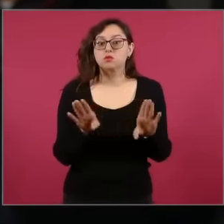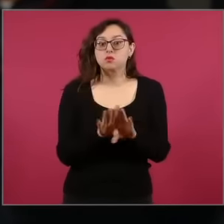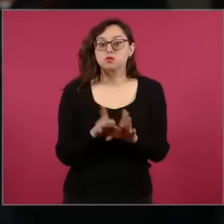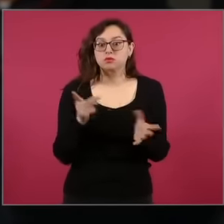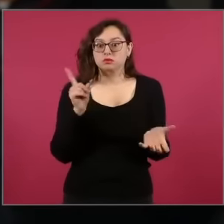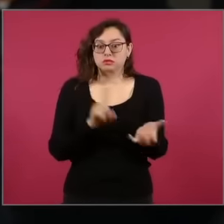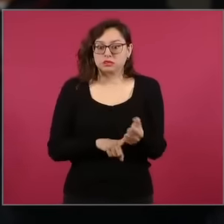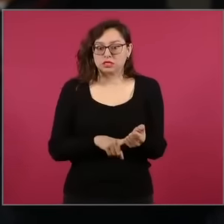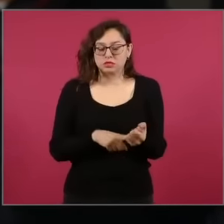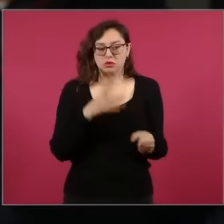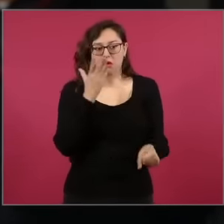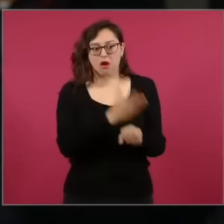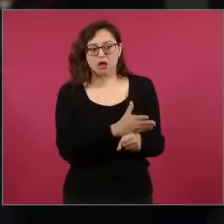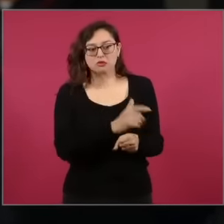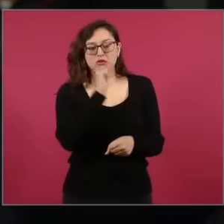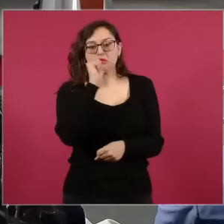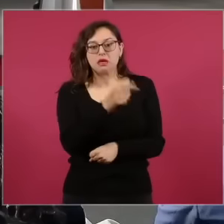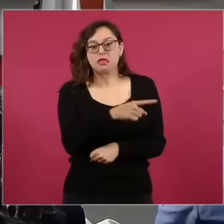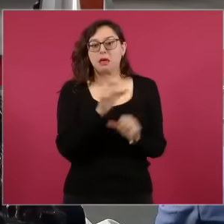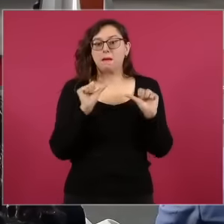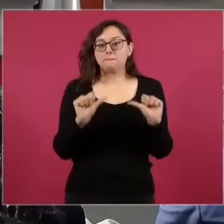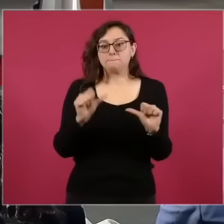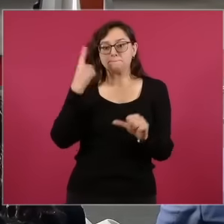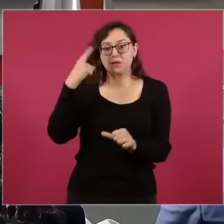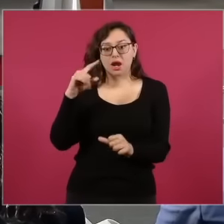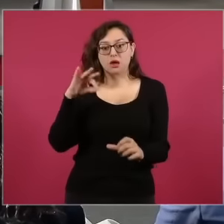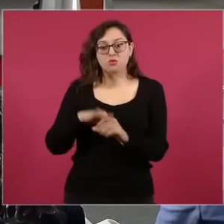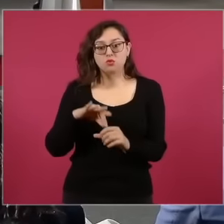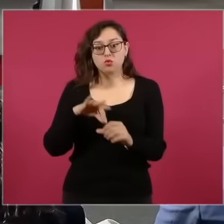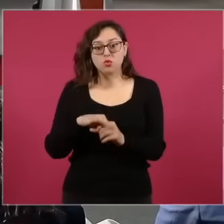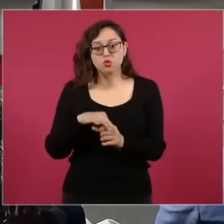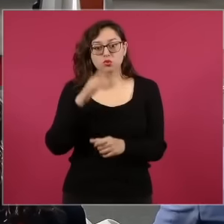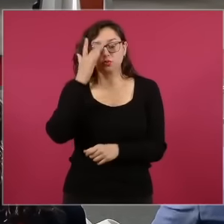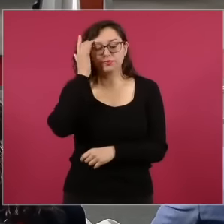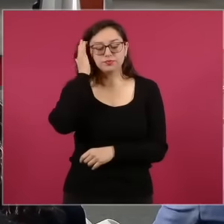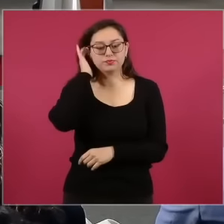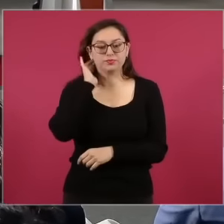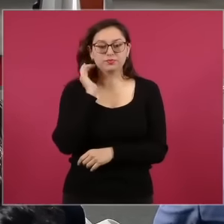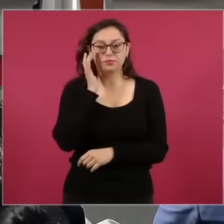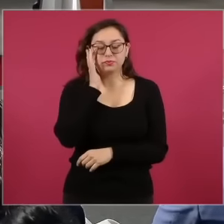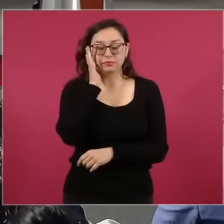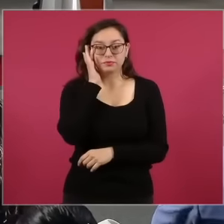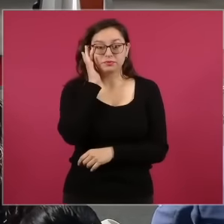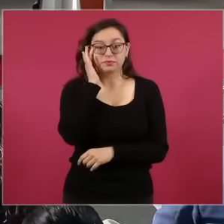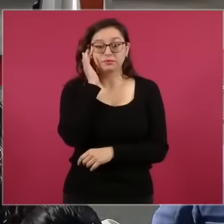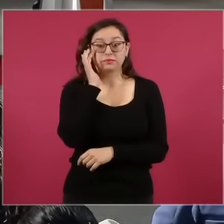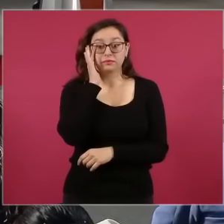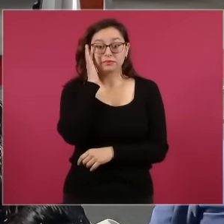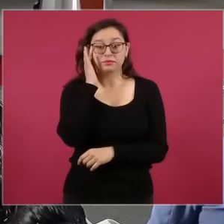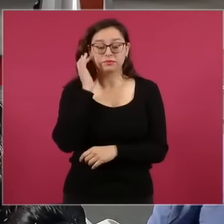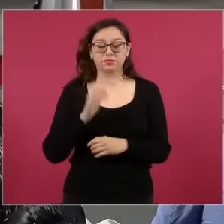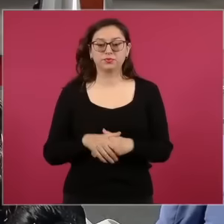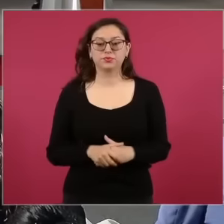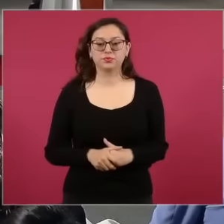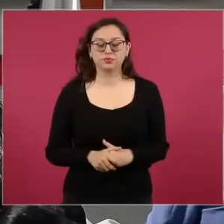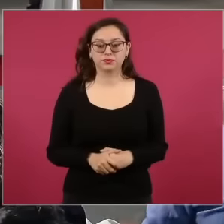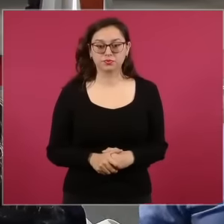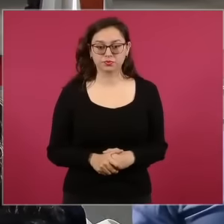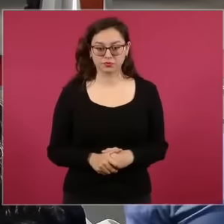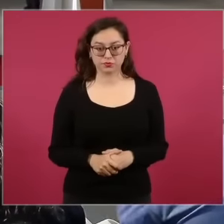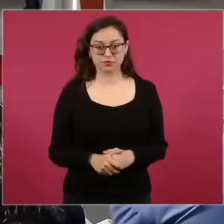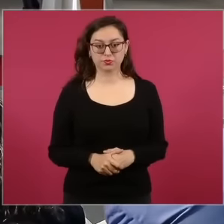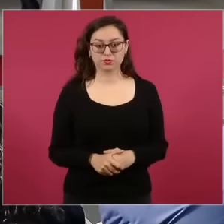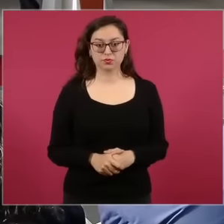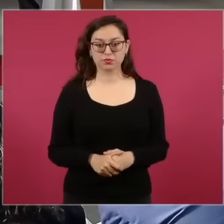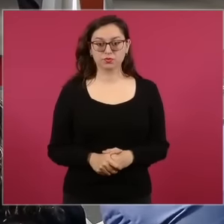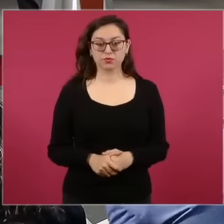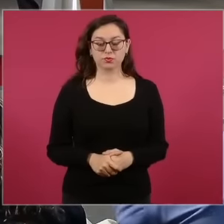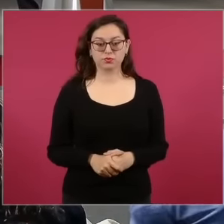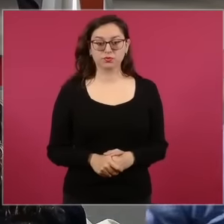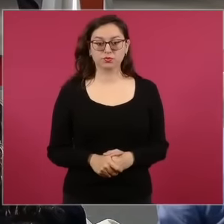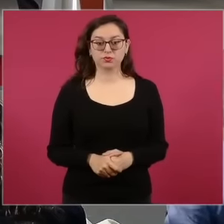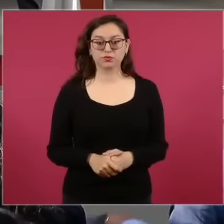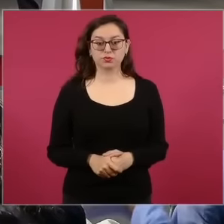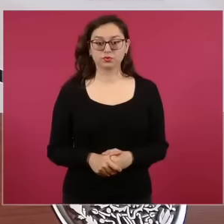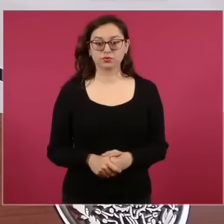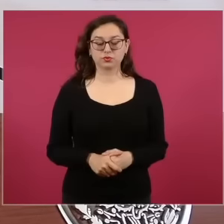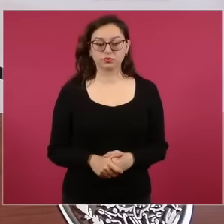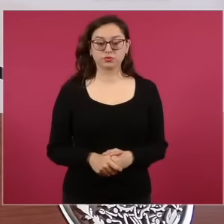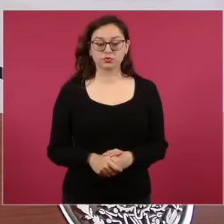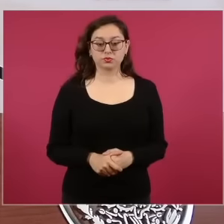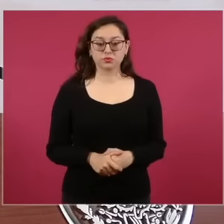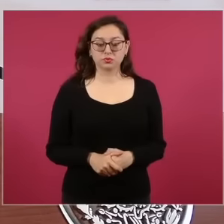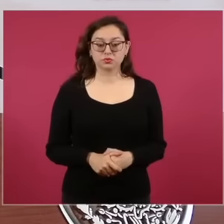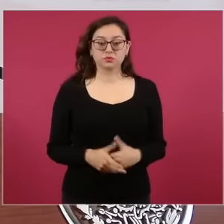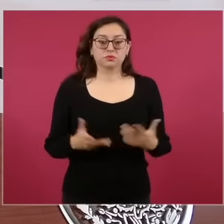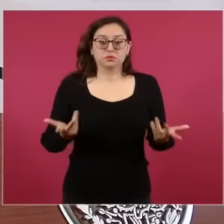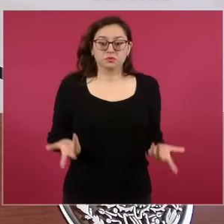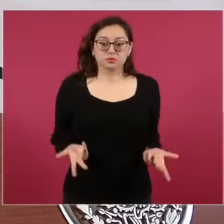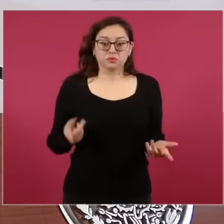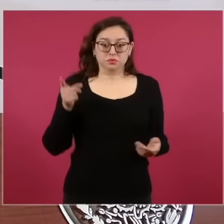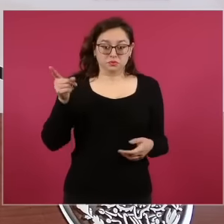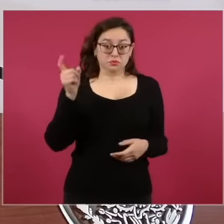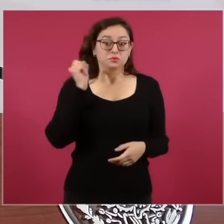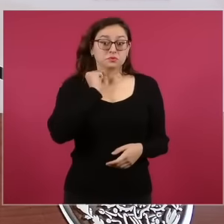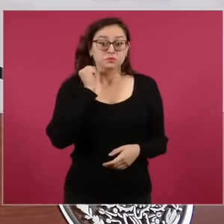for votes for this reform, since it is a decision that the legislators made and I would say freely,